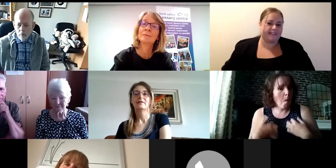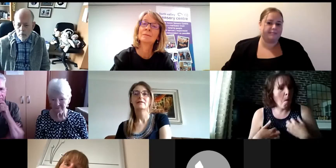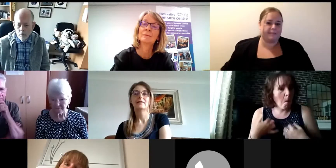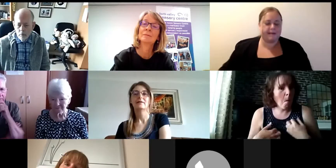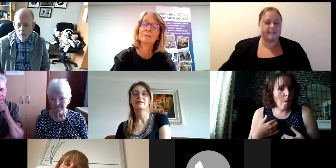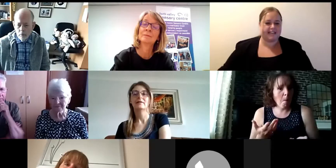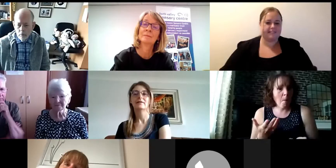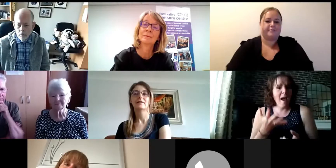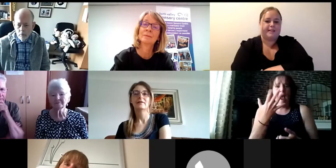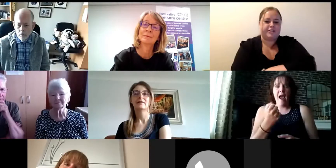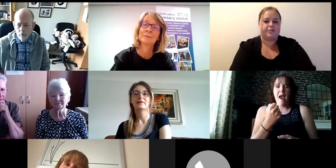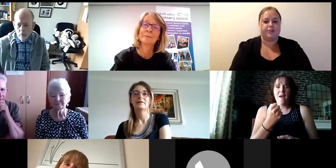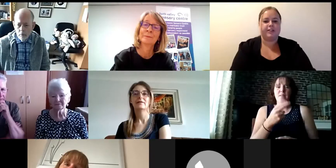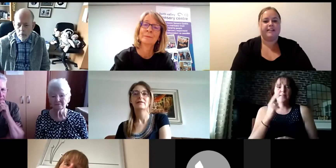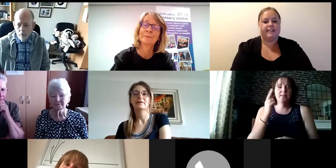information on.